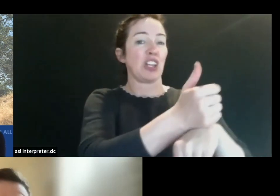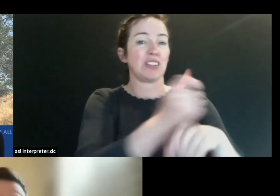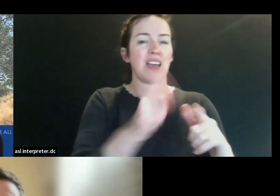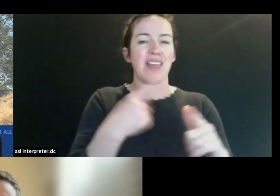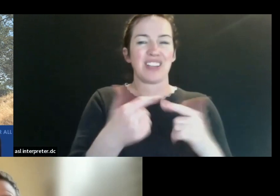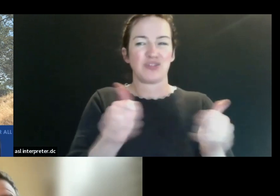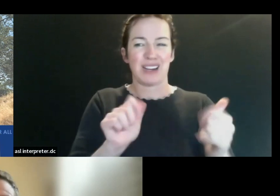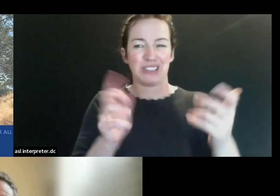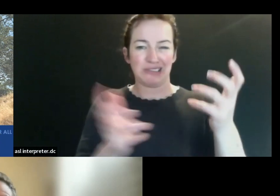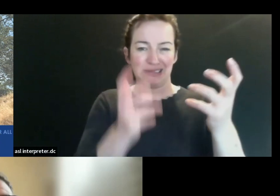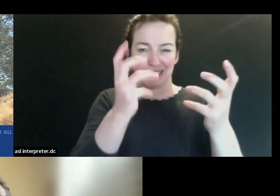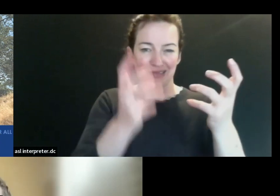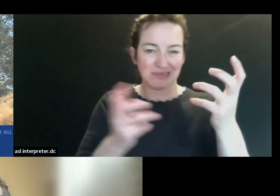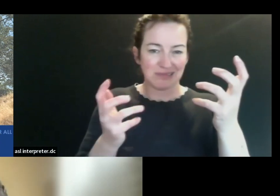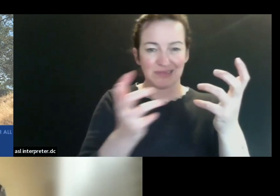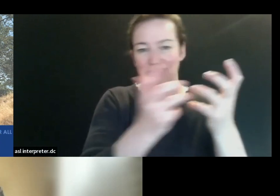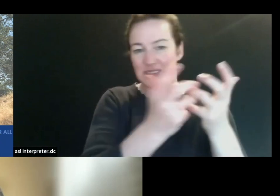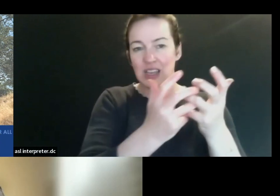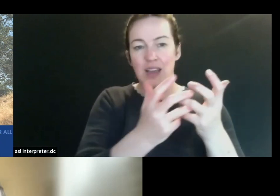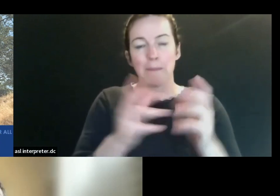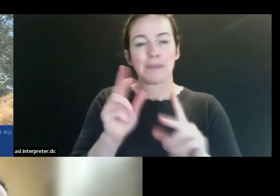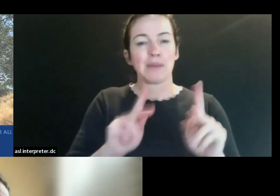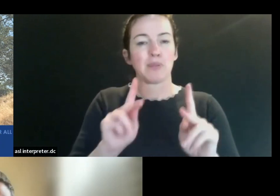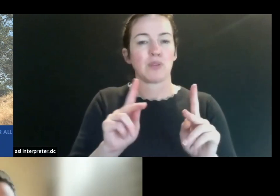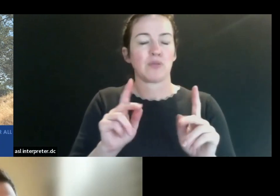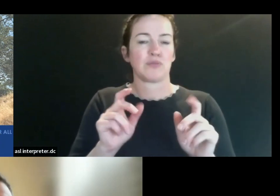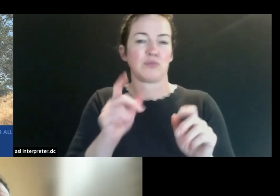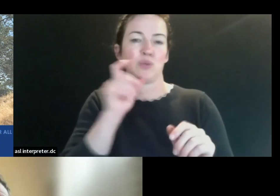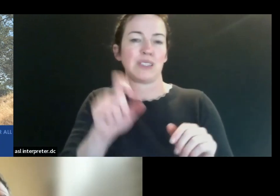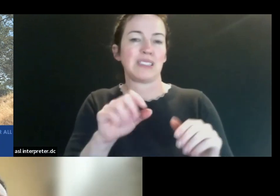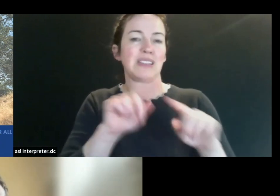conversation now, I'd love if you guys got folks from the low vision community, Deaf/hard